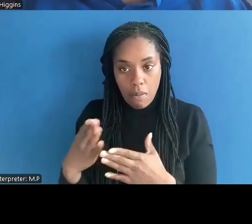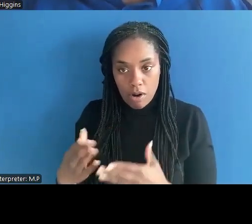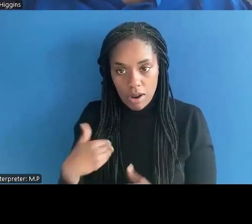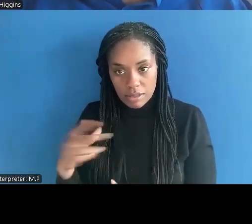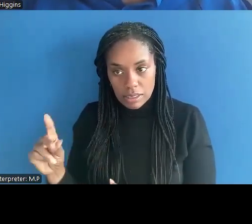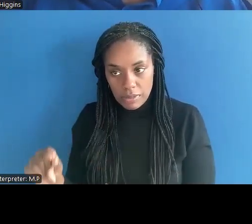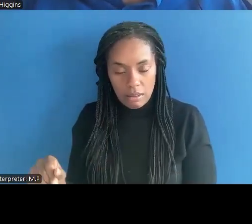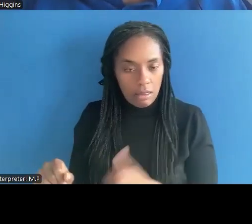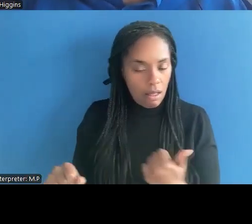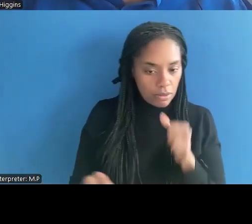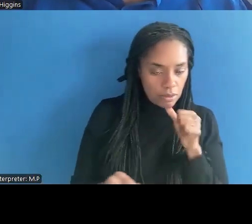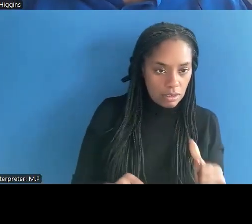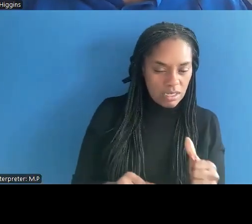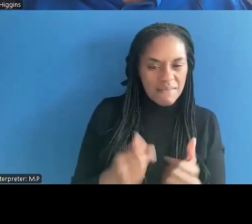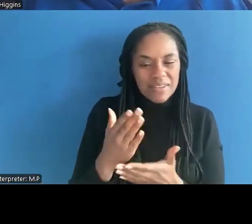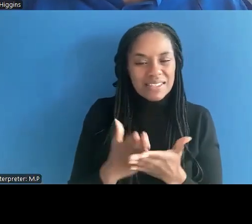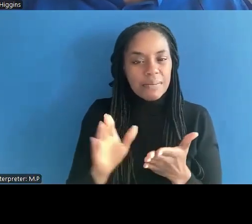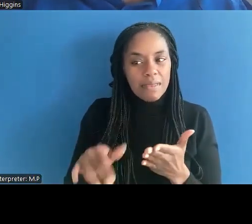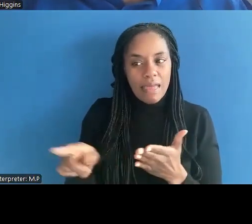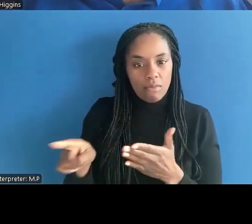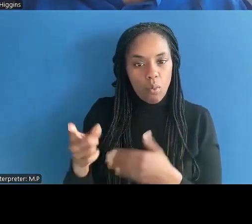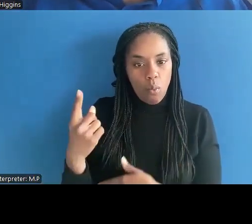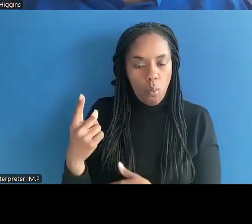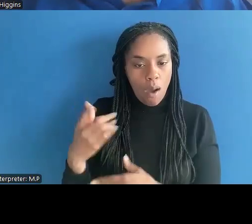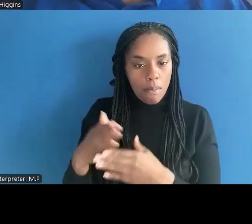amount of that, spouse's income as available to the spouse.